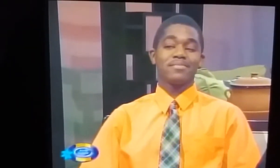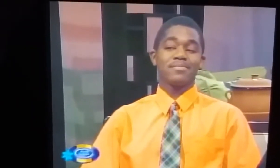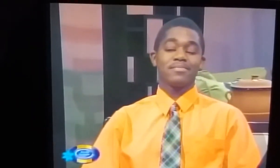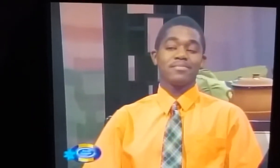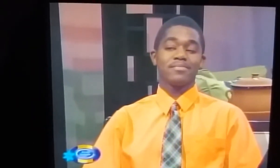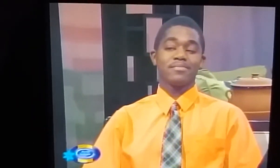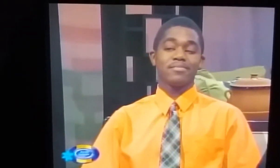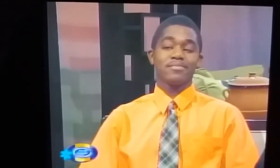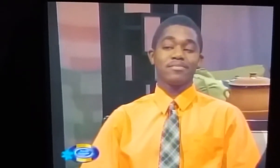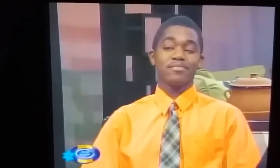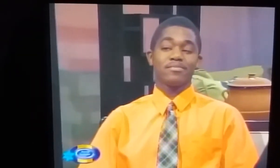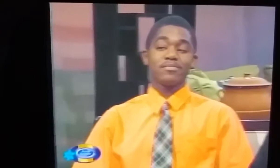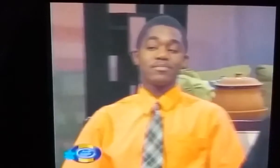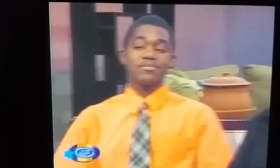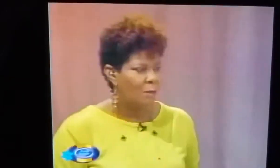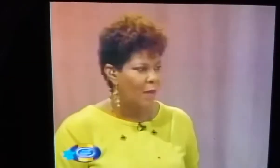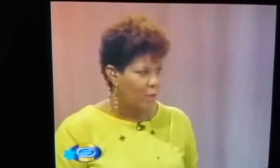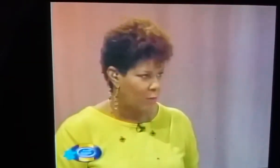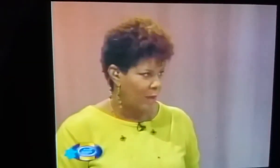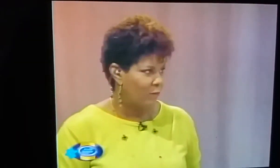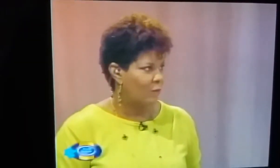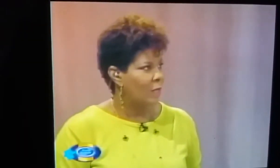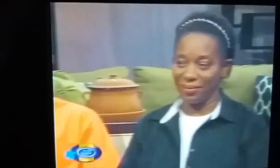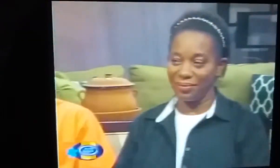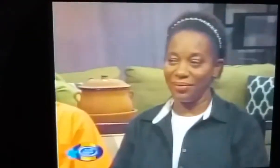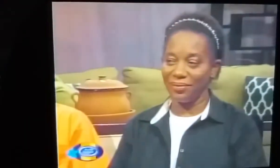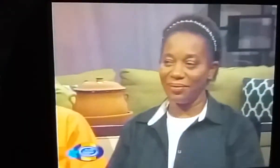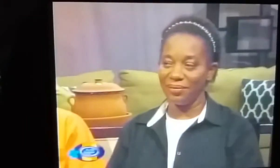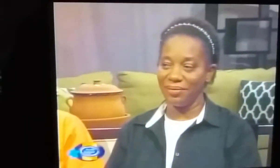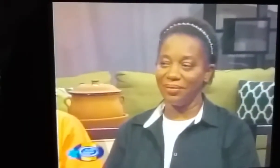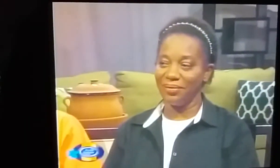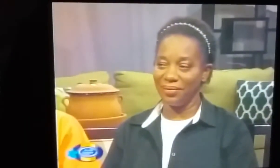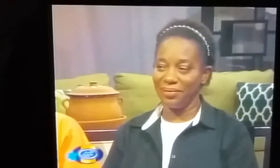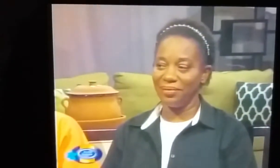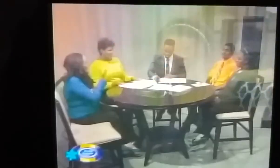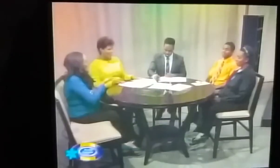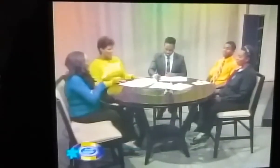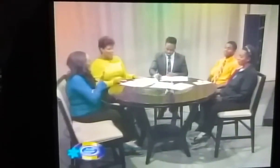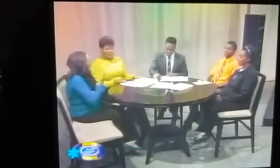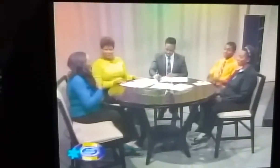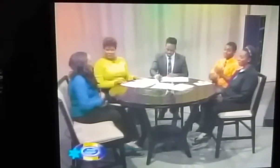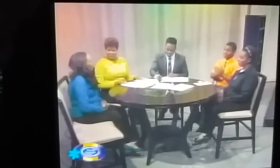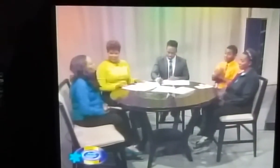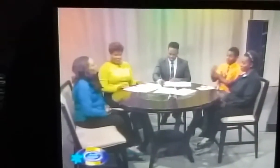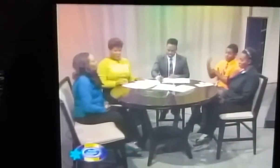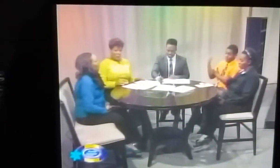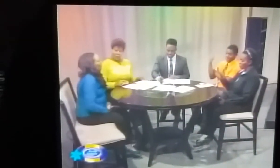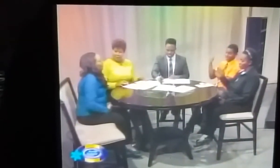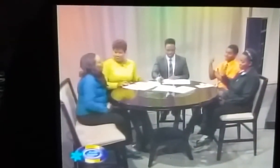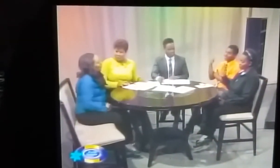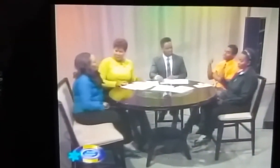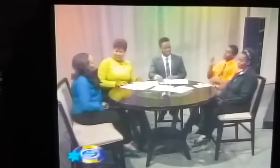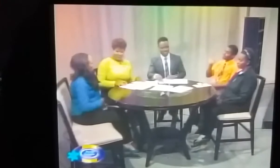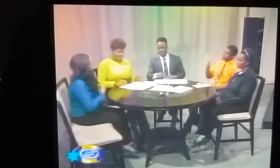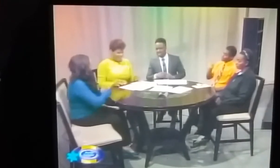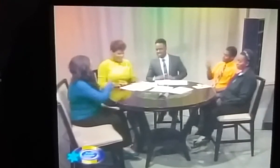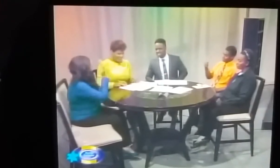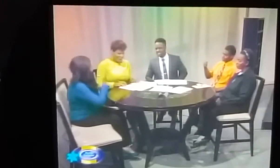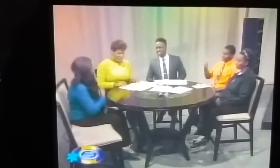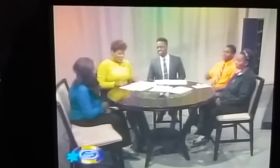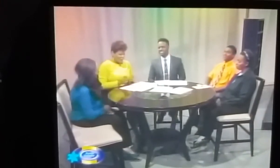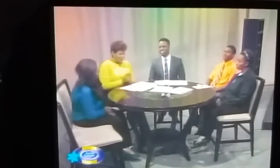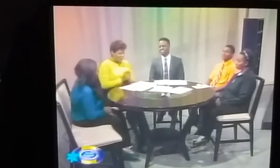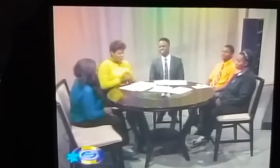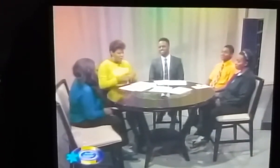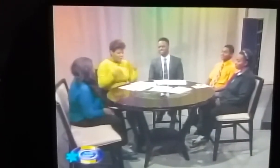and also sandra white Belgrave good morning great to have you here with us as well tell